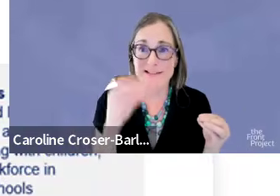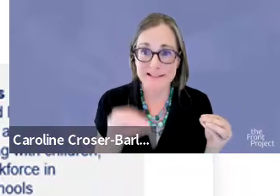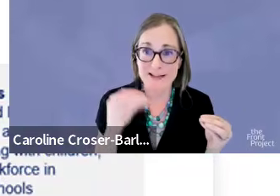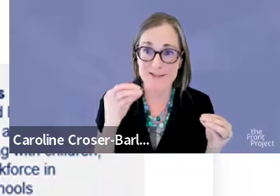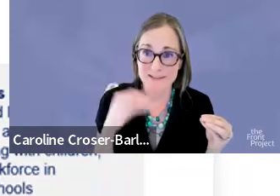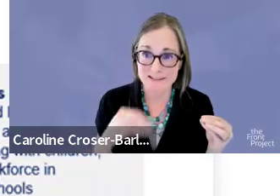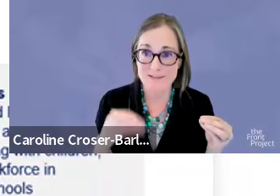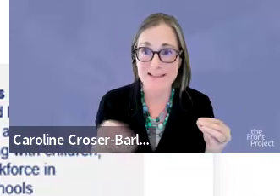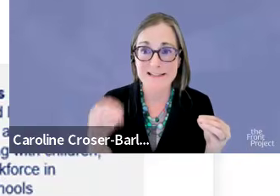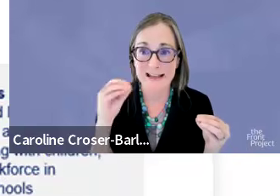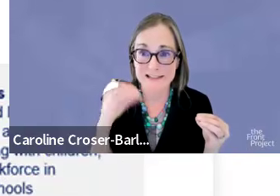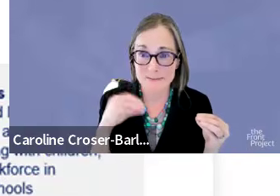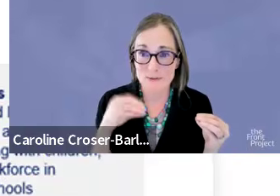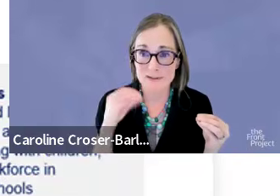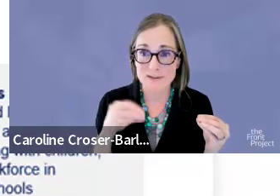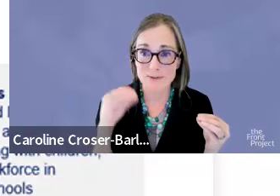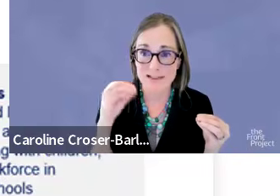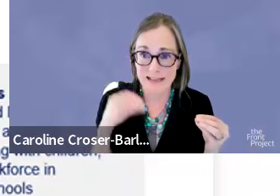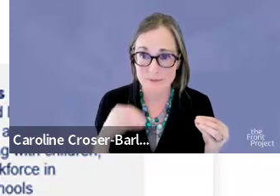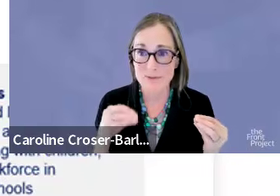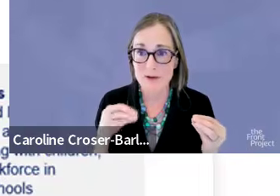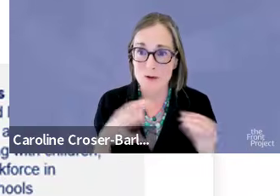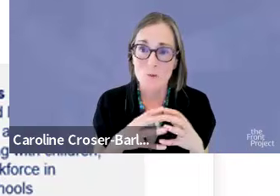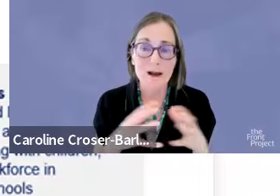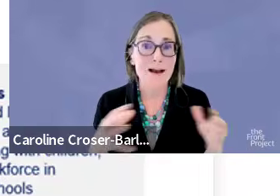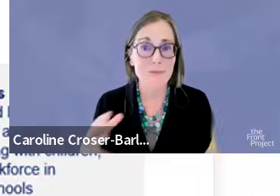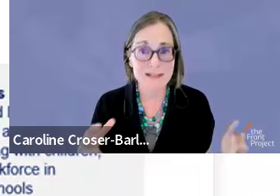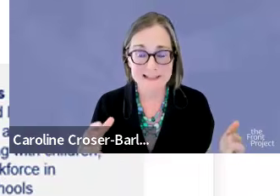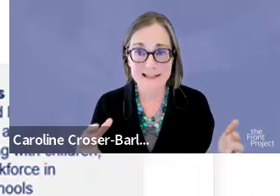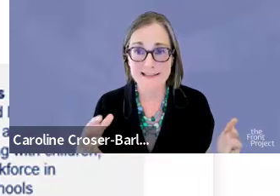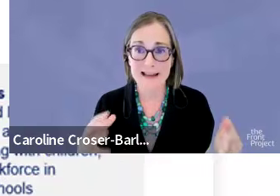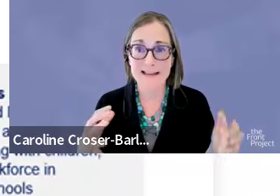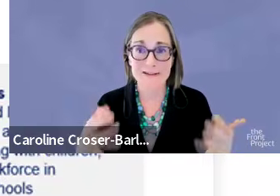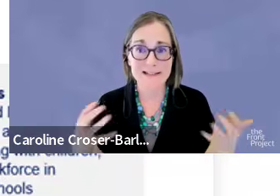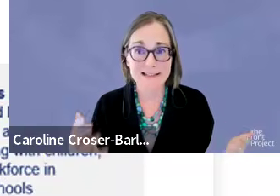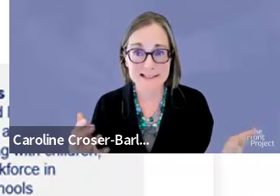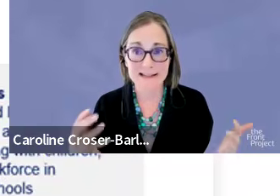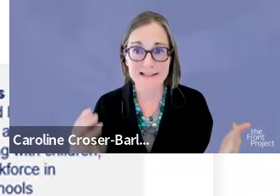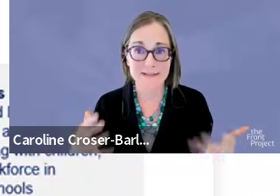is attach resourcing and supports to a label? Why can't we instead say, there are kids here